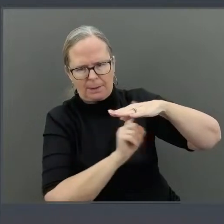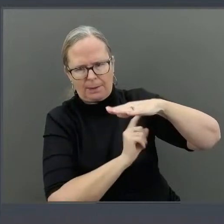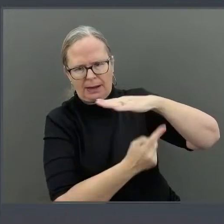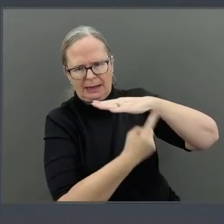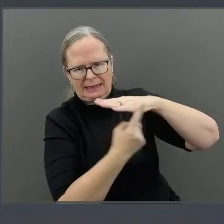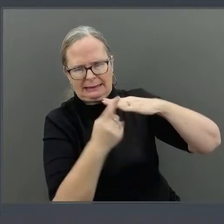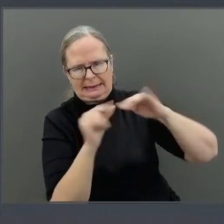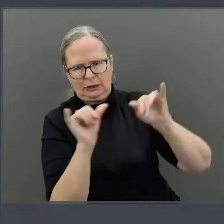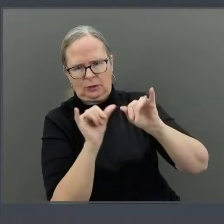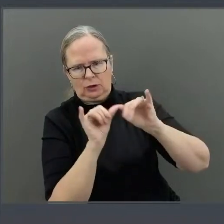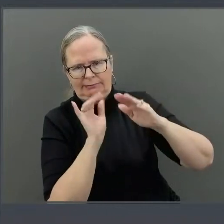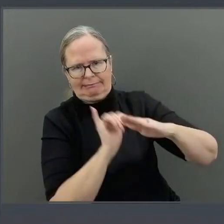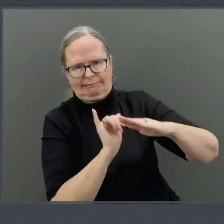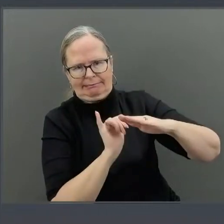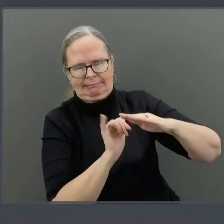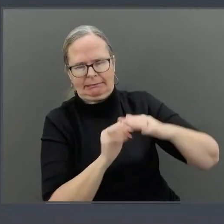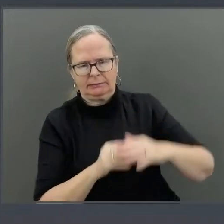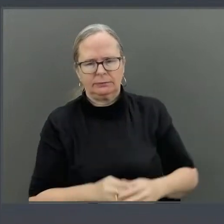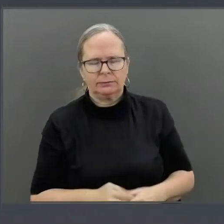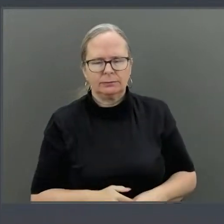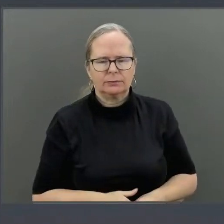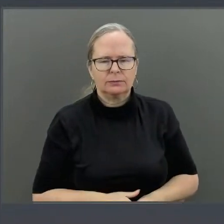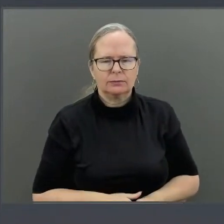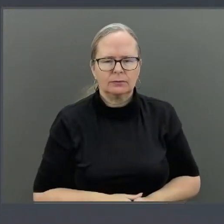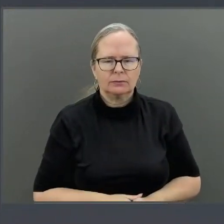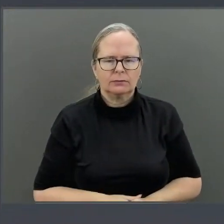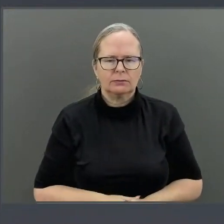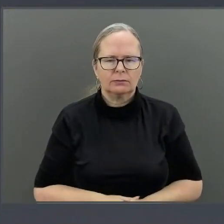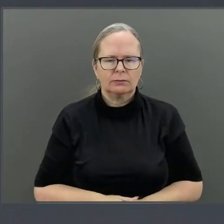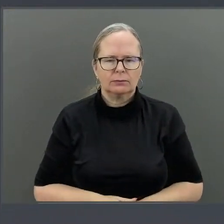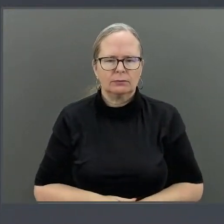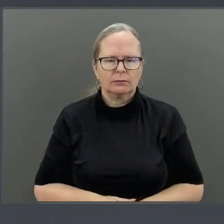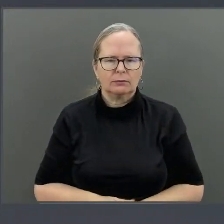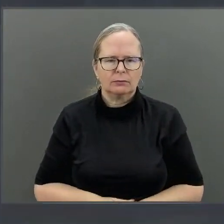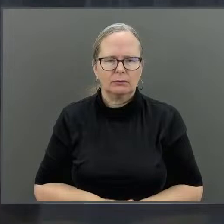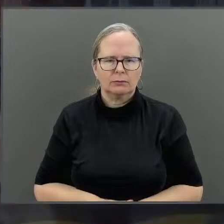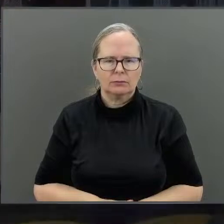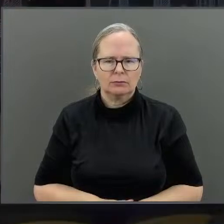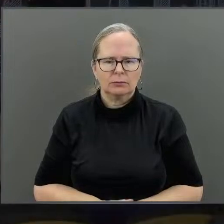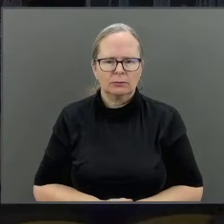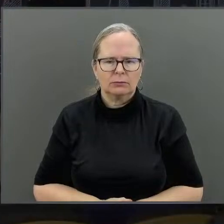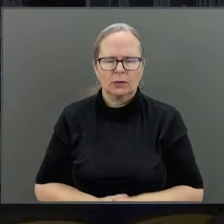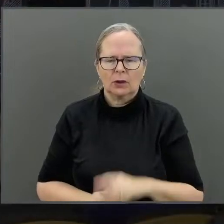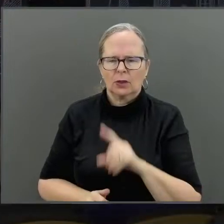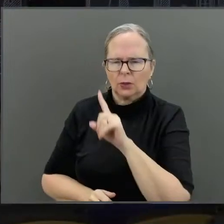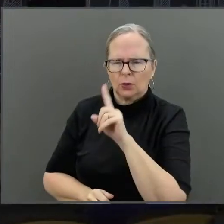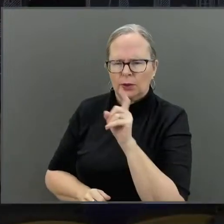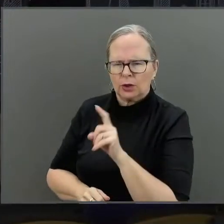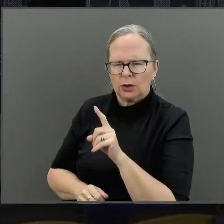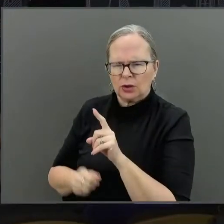we' we've been hearing that 620 million lers a day is the average water use at this time of year